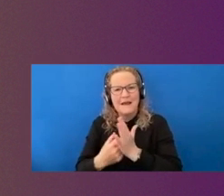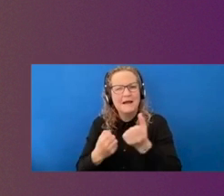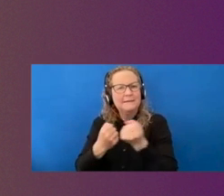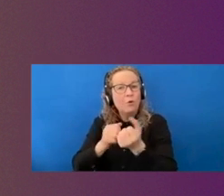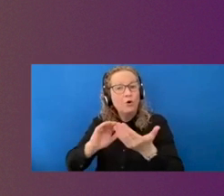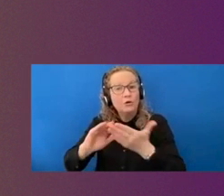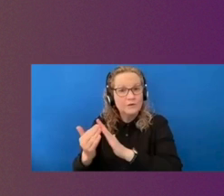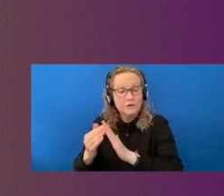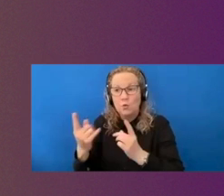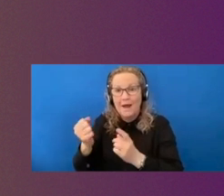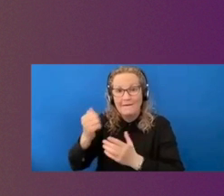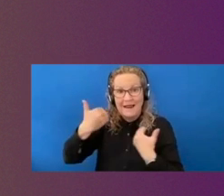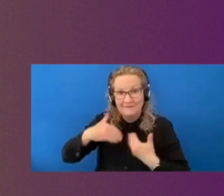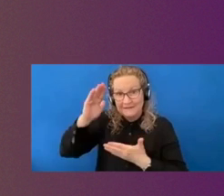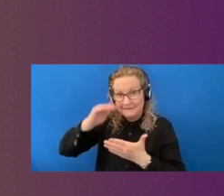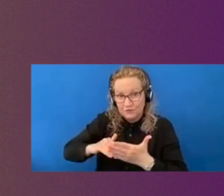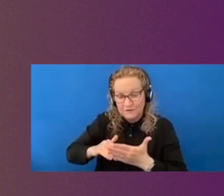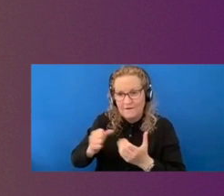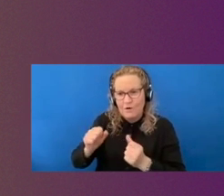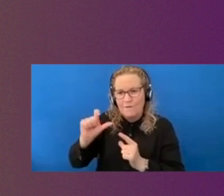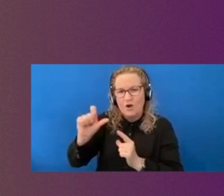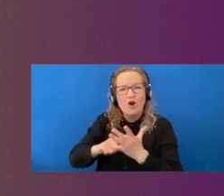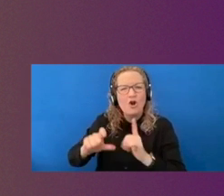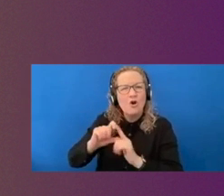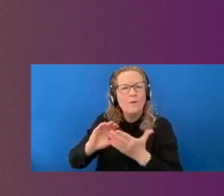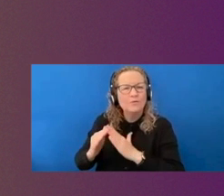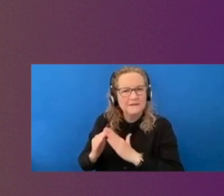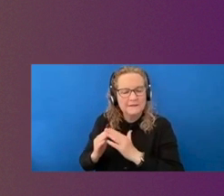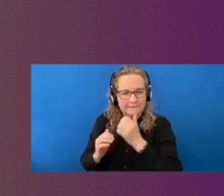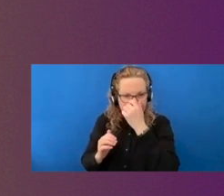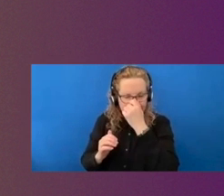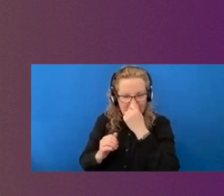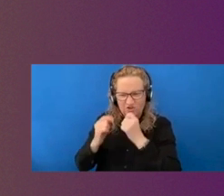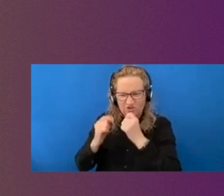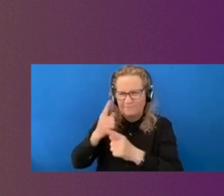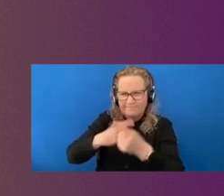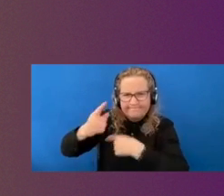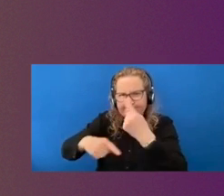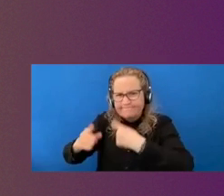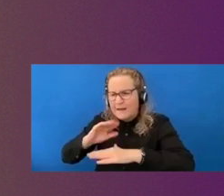experience from multicultural backgrounds to talk about their lived experience and value and respect